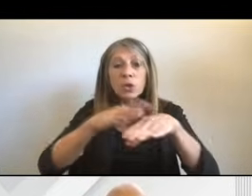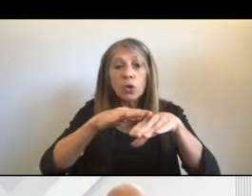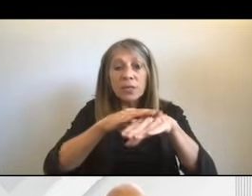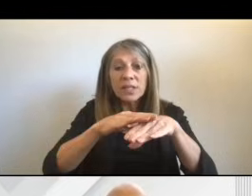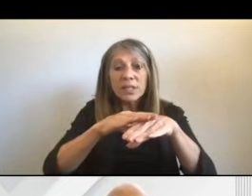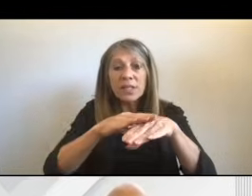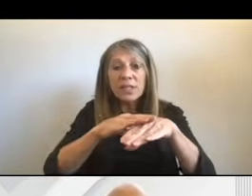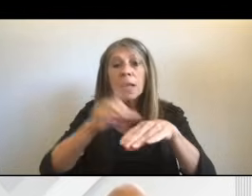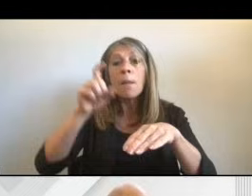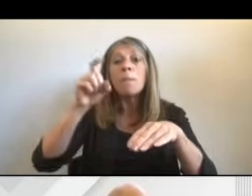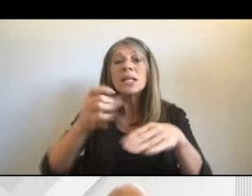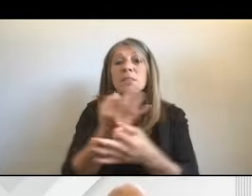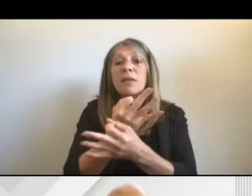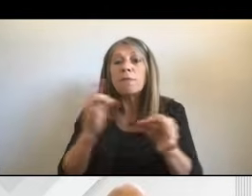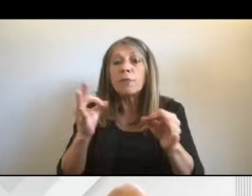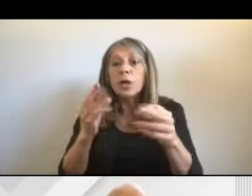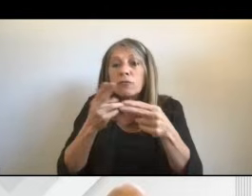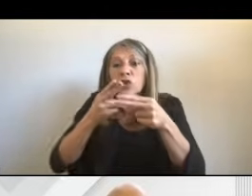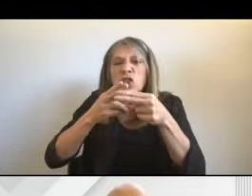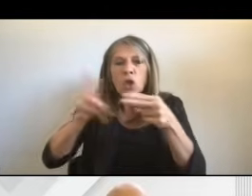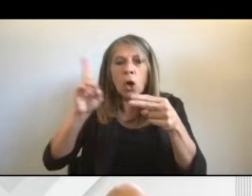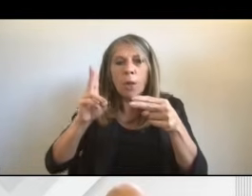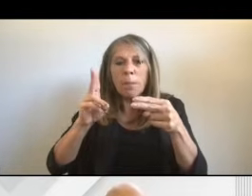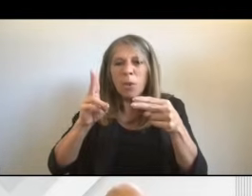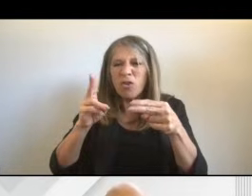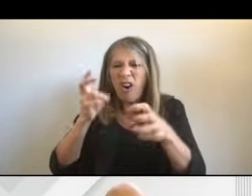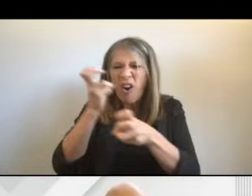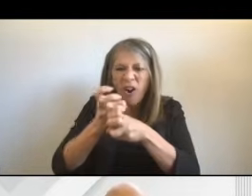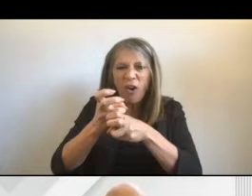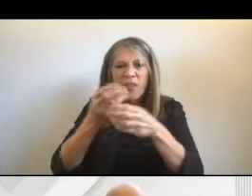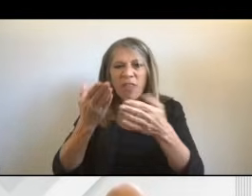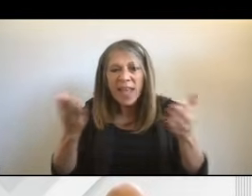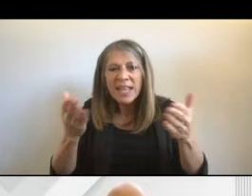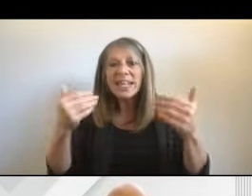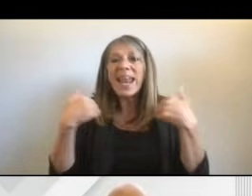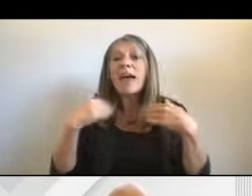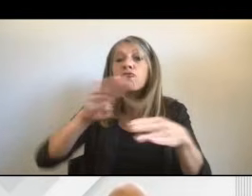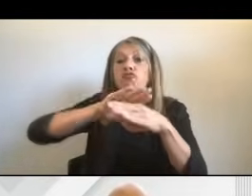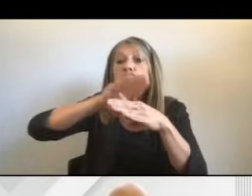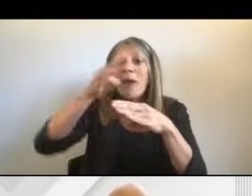them must be free of sharper abrasive elements and have rounded edges. The reason for that is